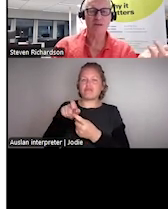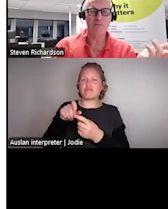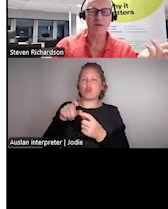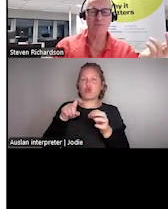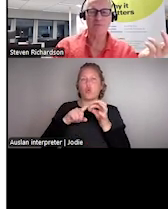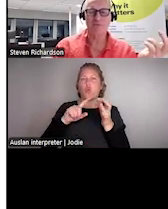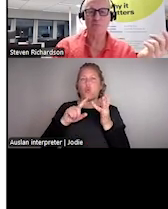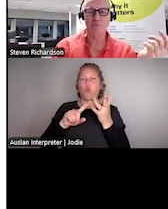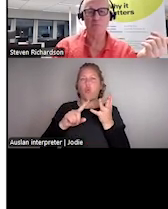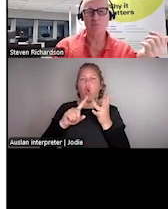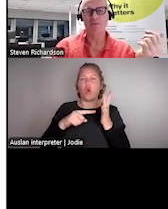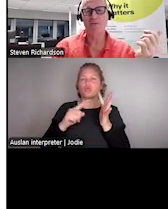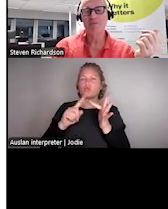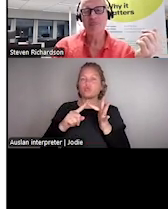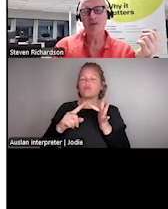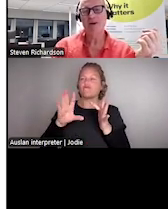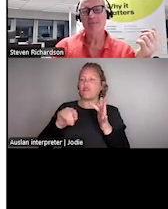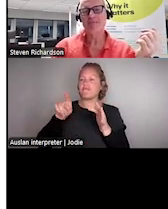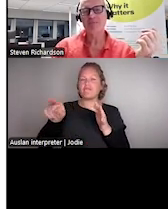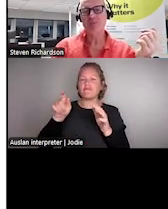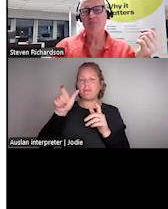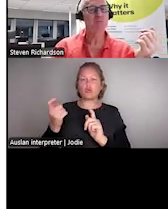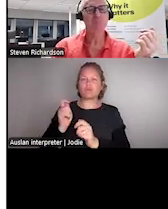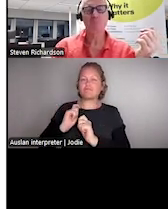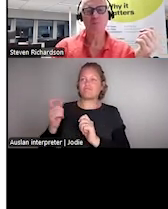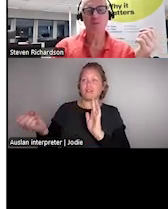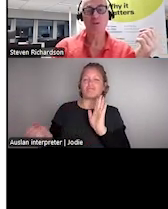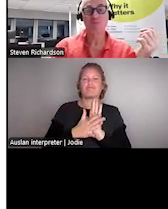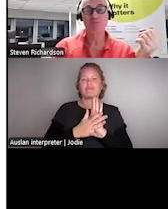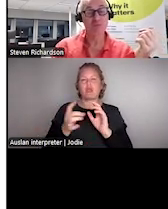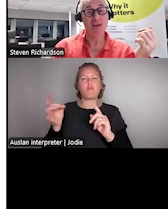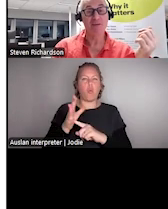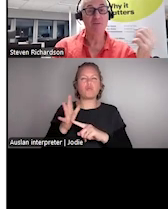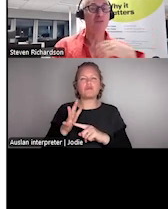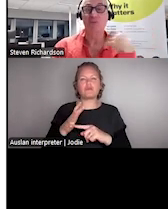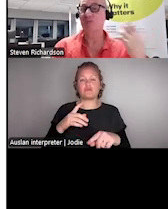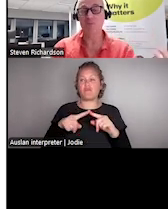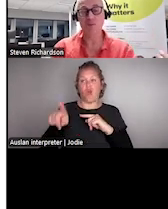campaign period is super important. Most people really want to do that. They want to celebrate